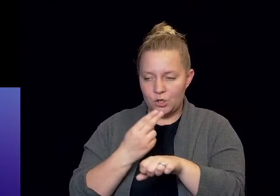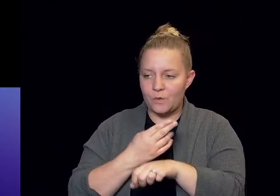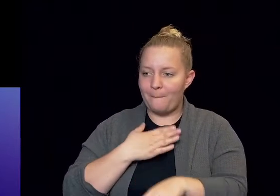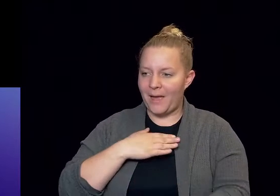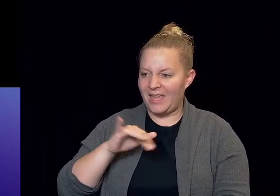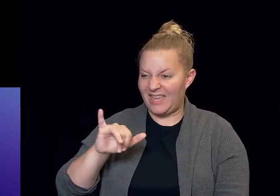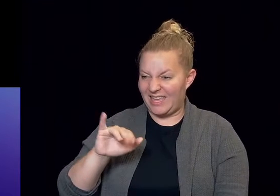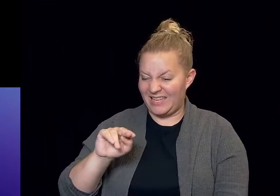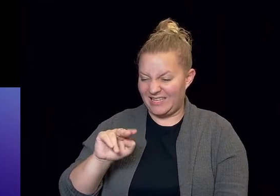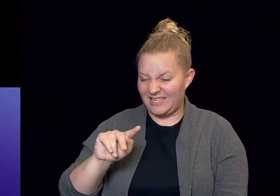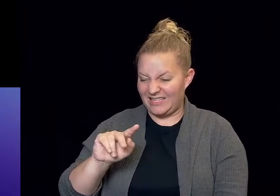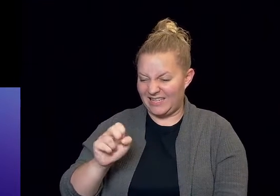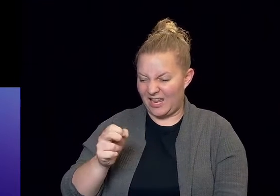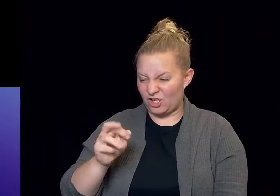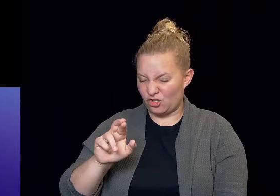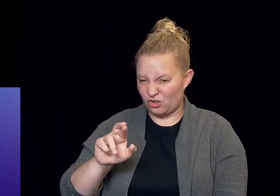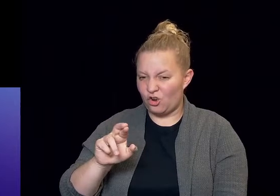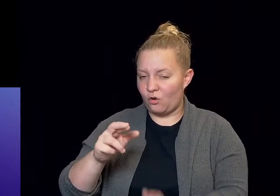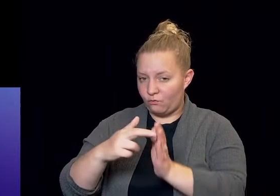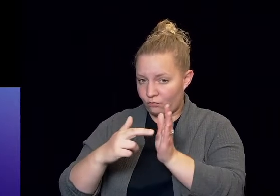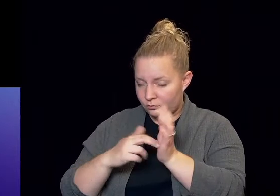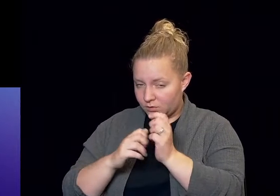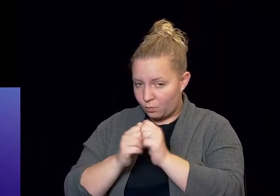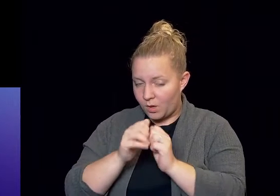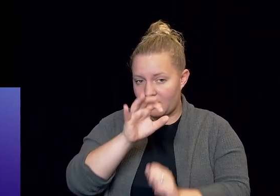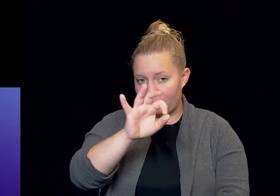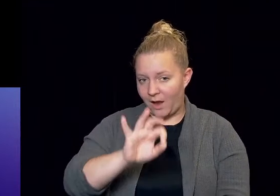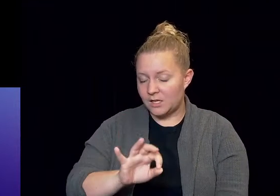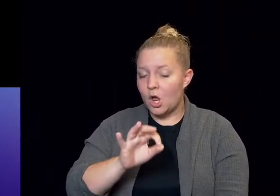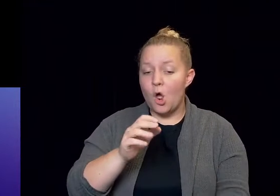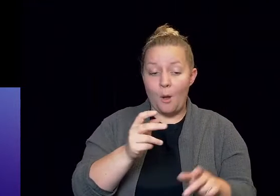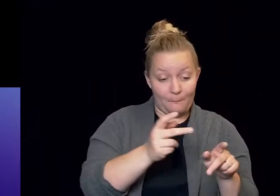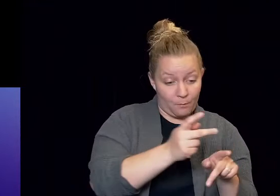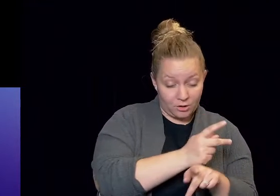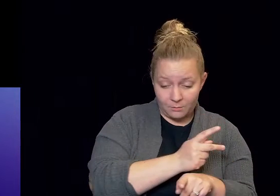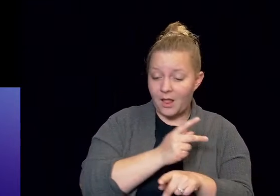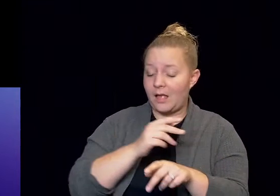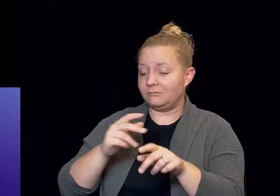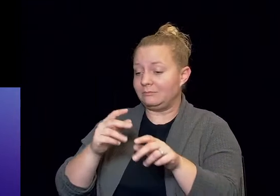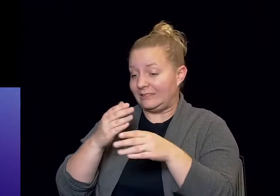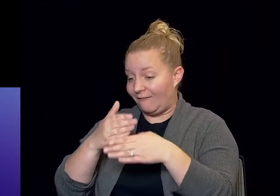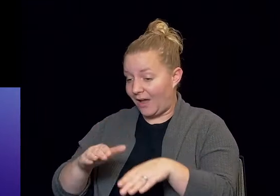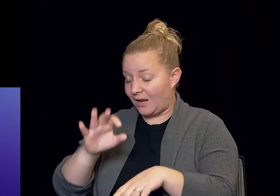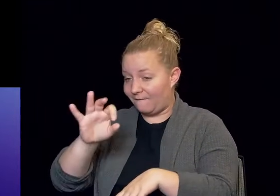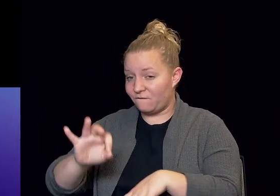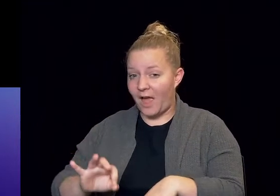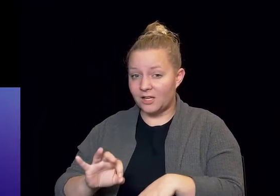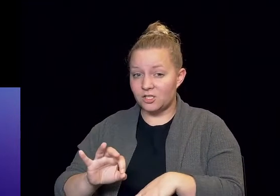with fractions. So, for multiplying and dividing fractions, I'm just going to with my finger I would